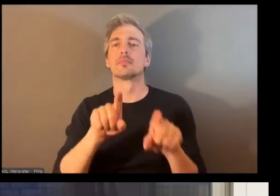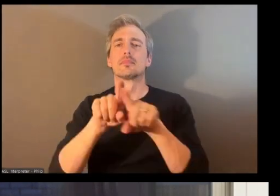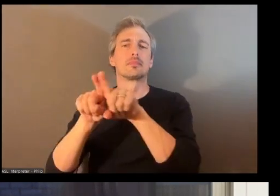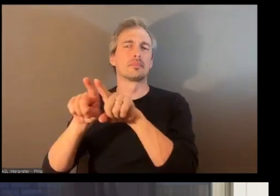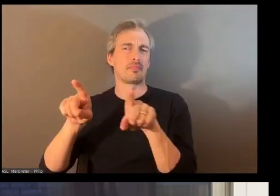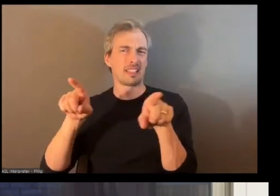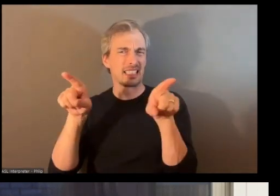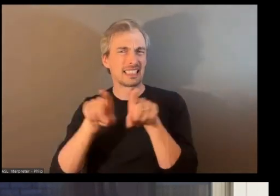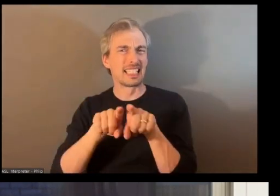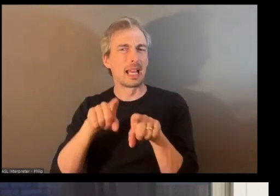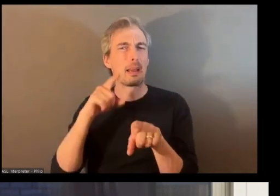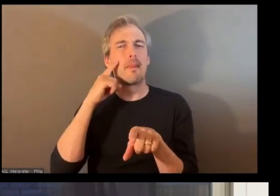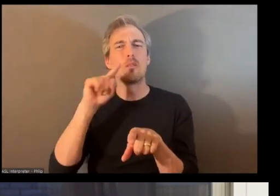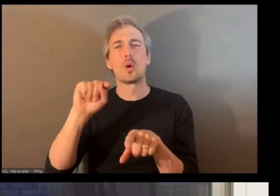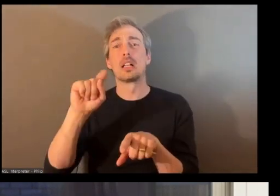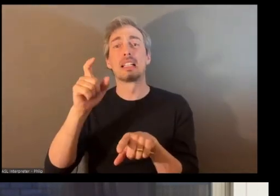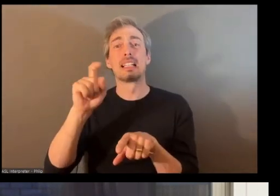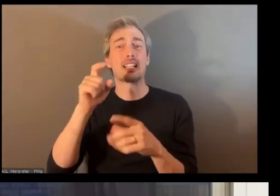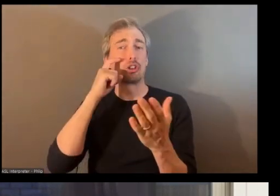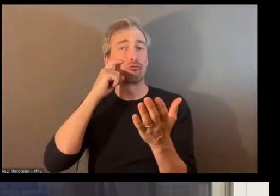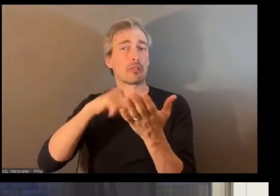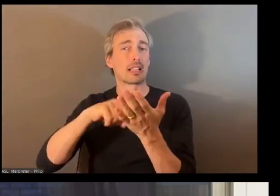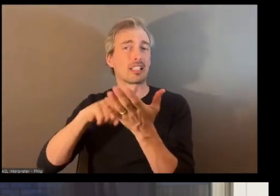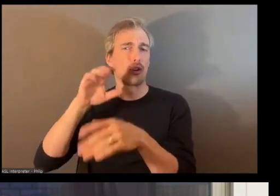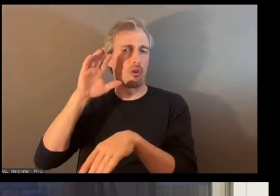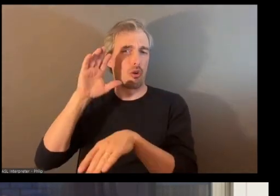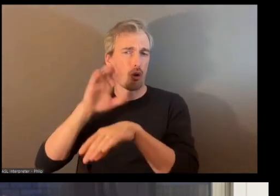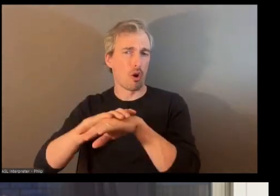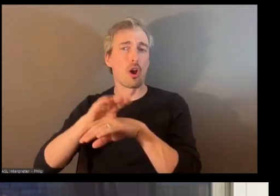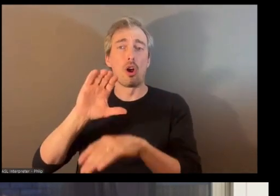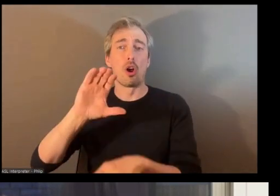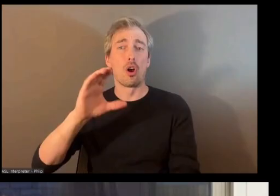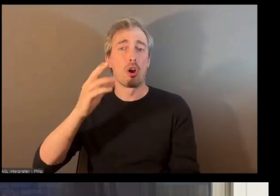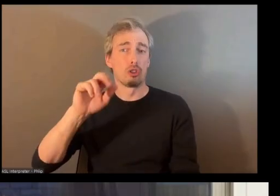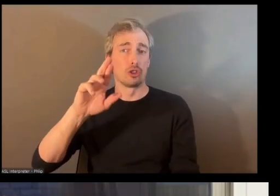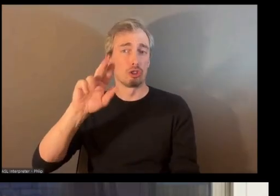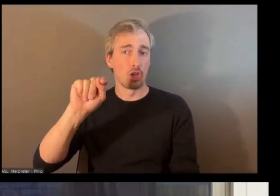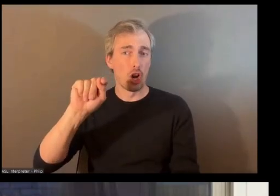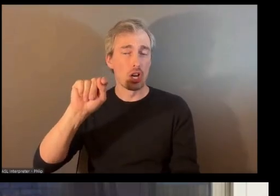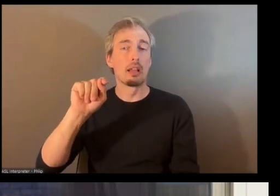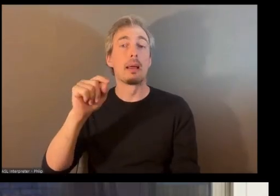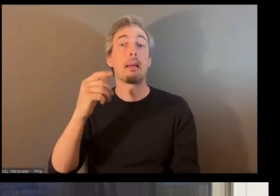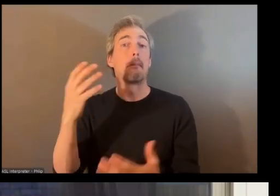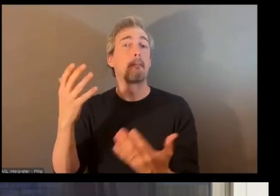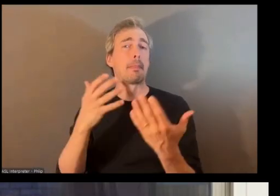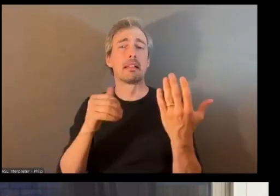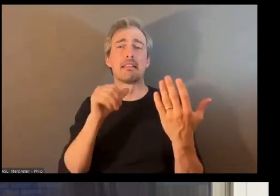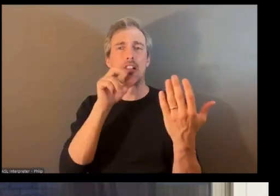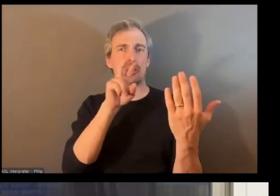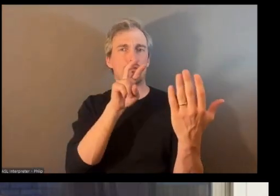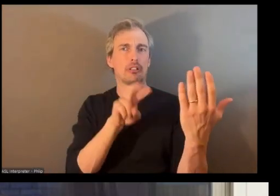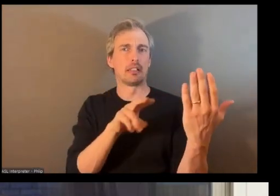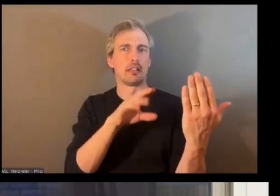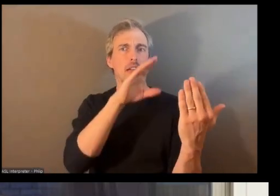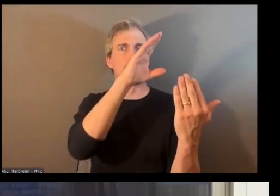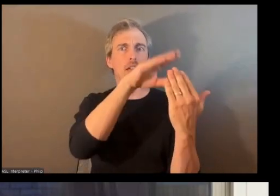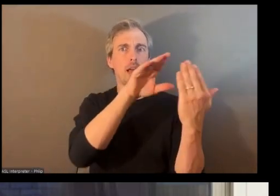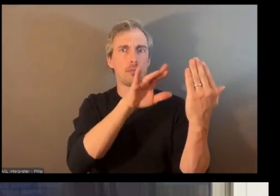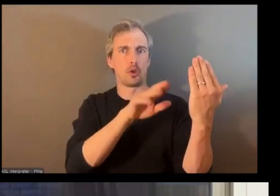read it not top to bottom, left to right. Sorry. Mirrored. Top to bottom. Left to right.